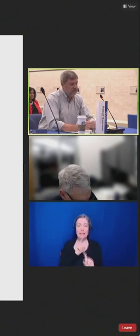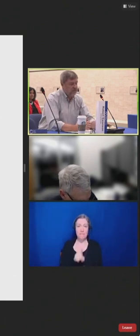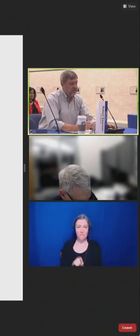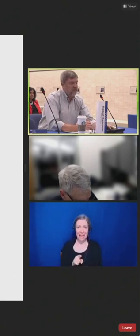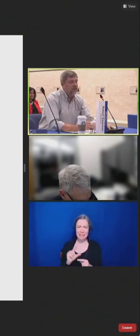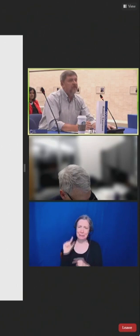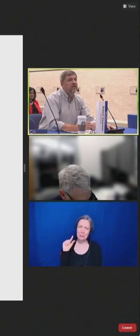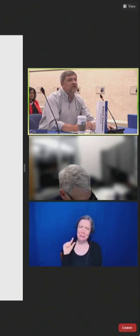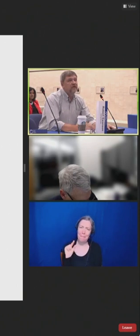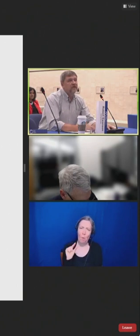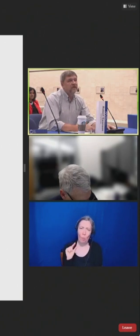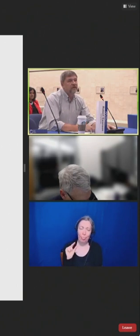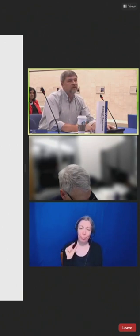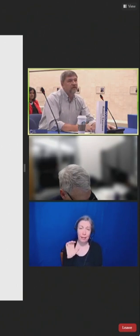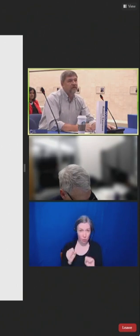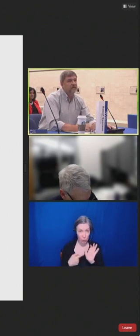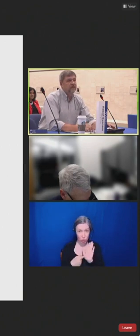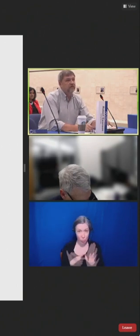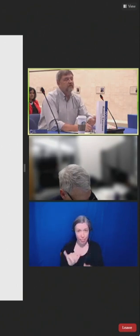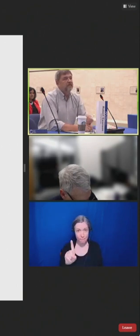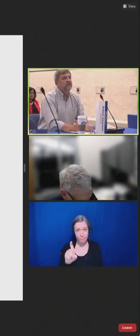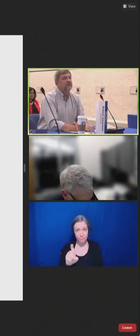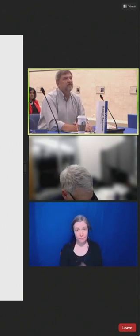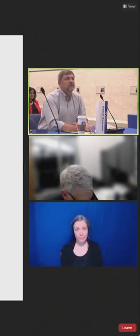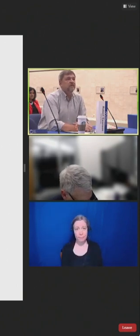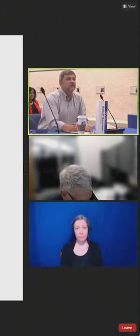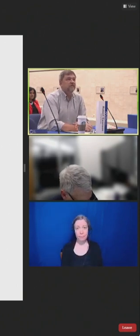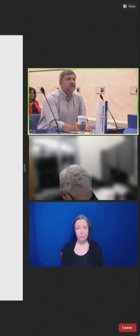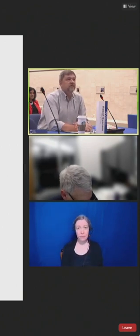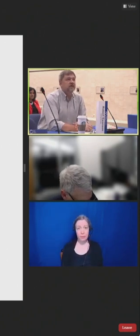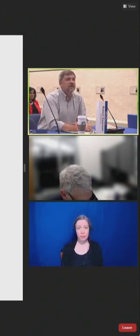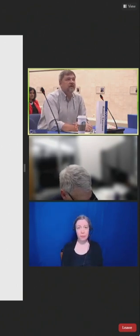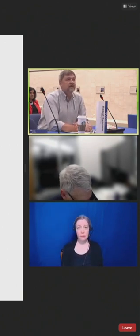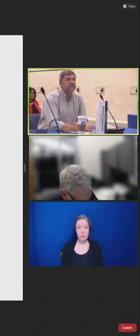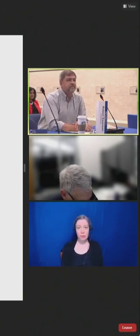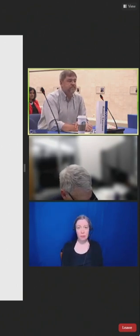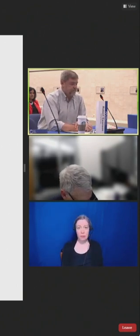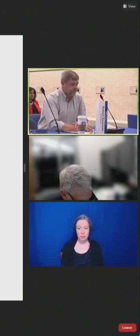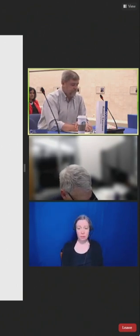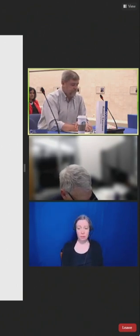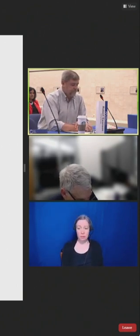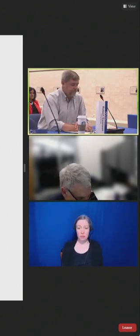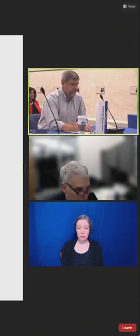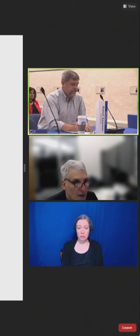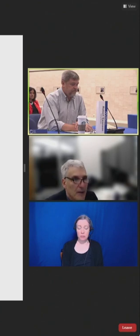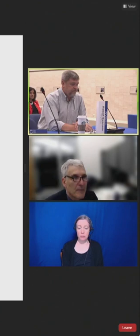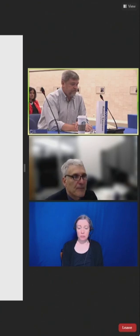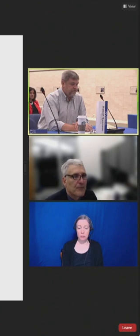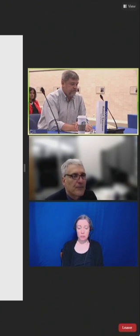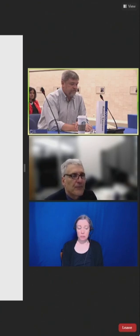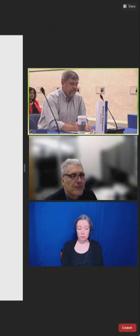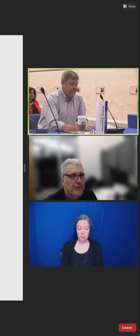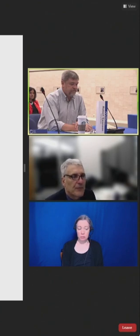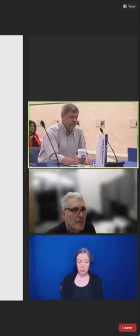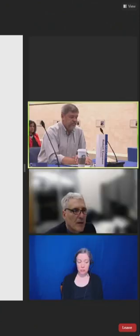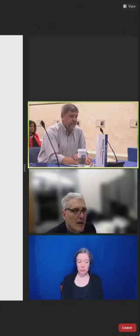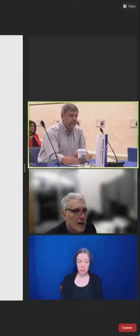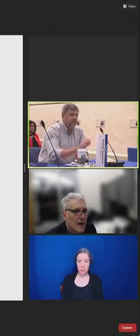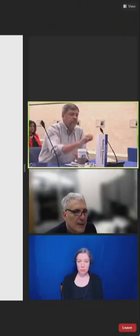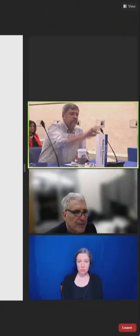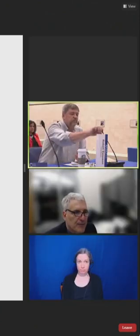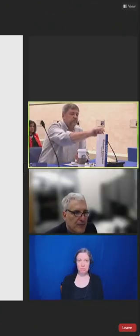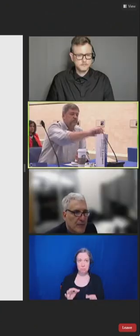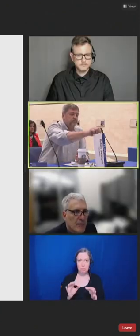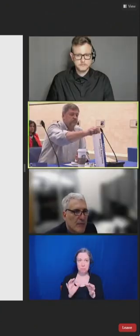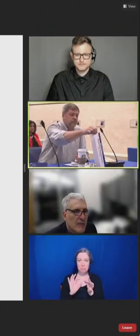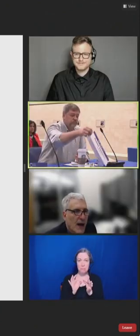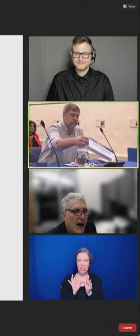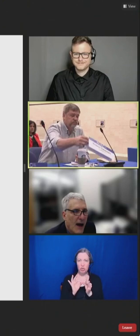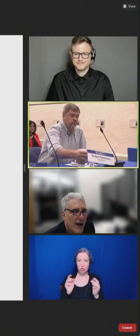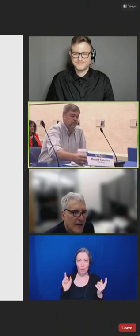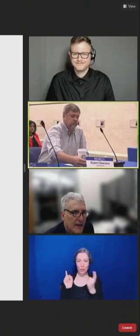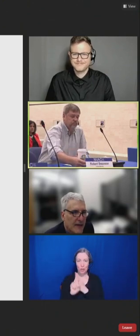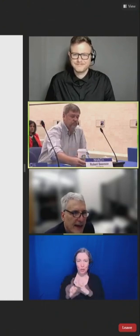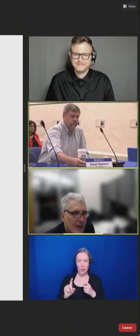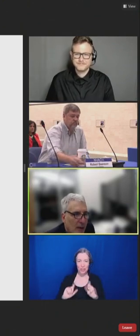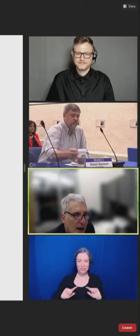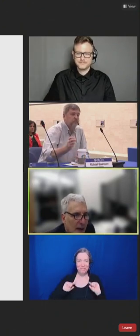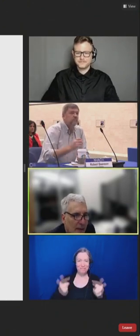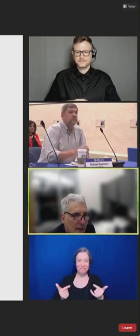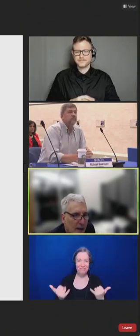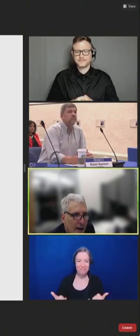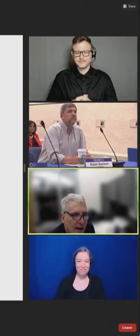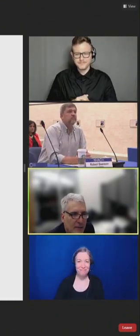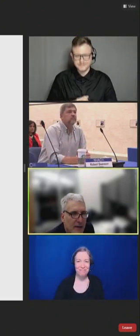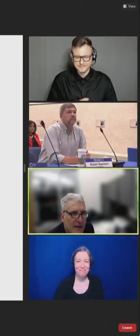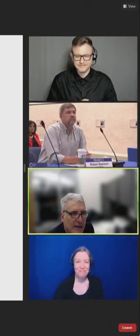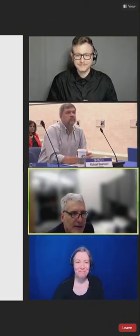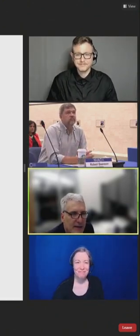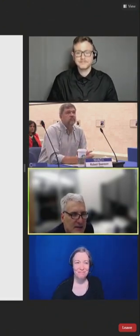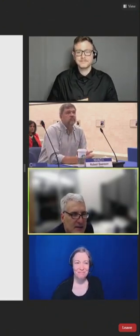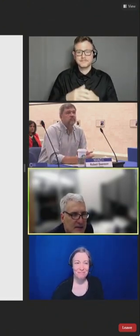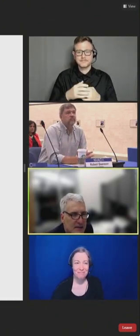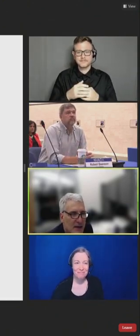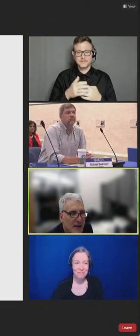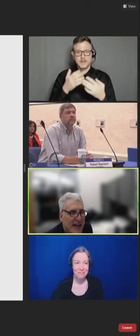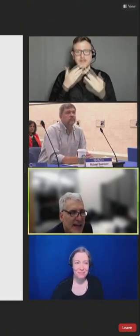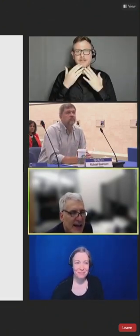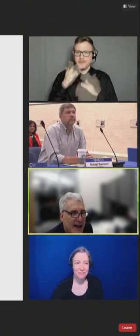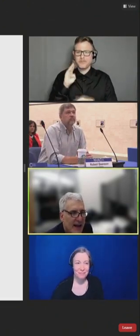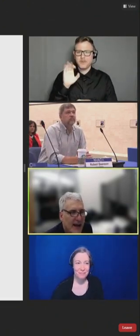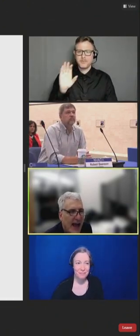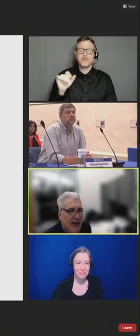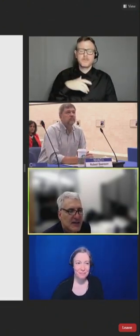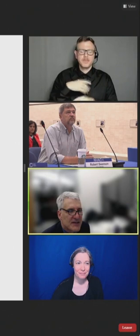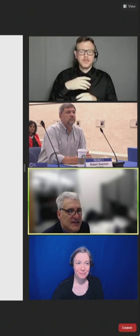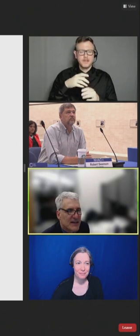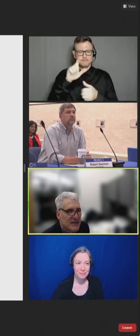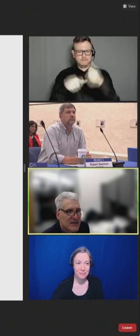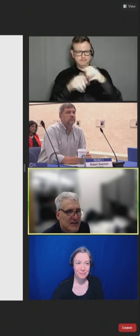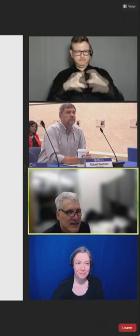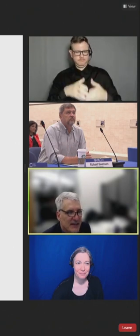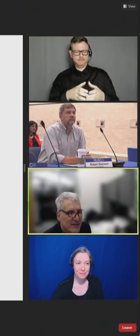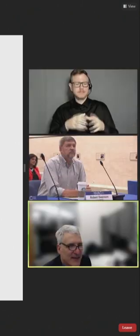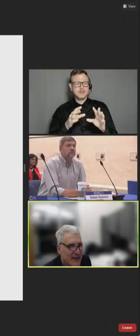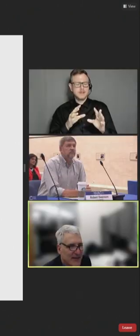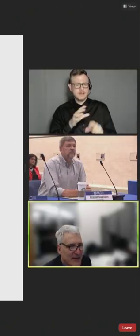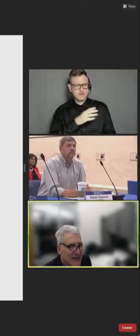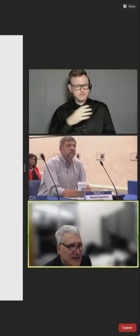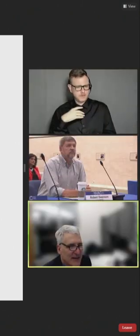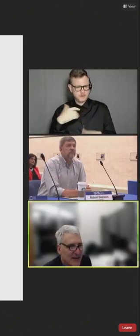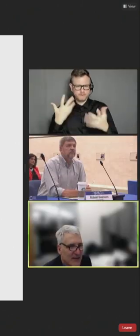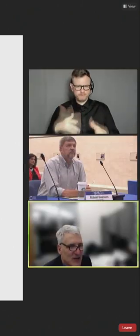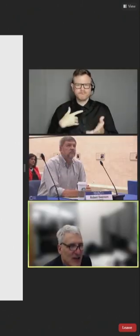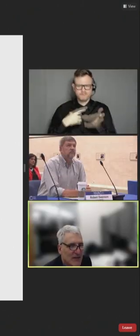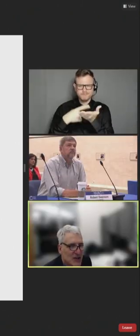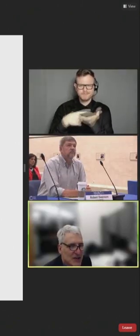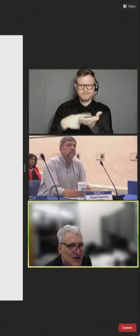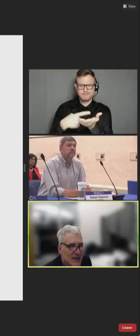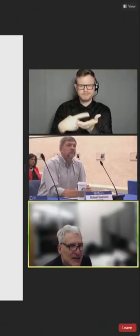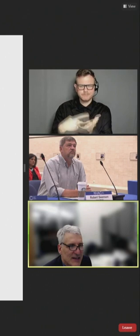Robert Schechter: Thank you, Bob. This subcommittee has discussed the challenges